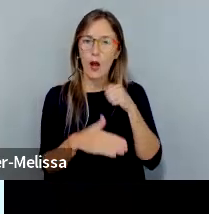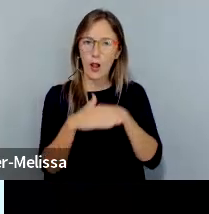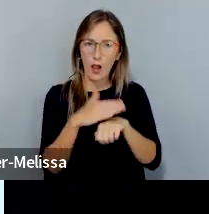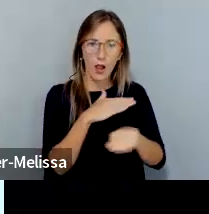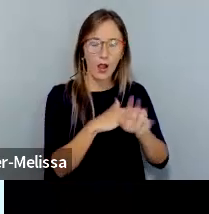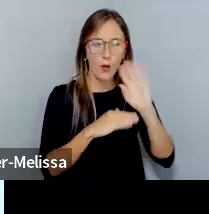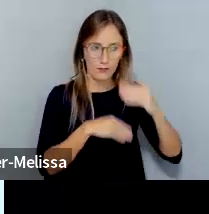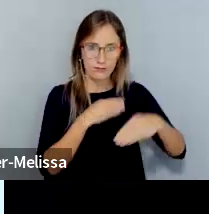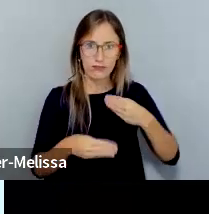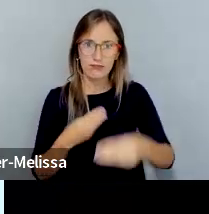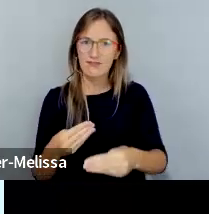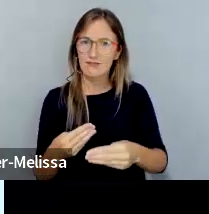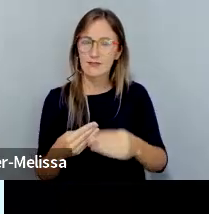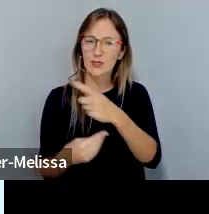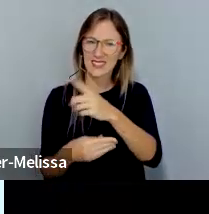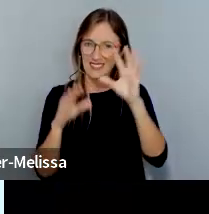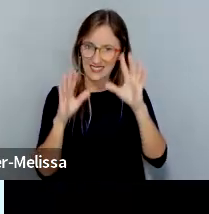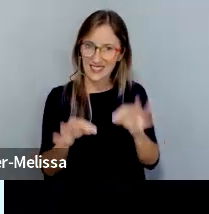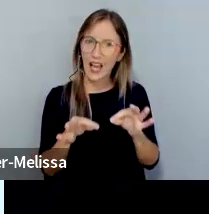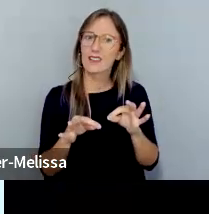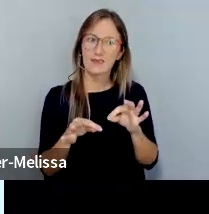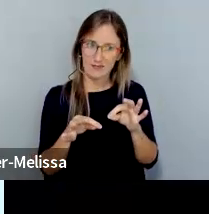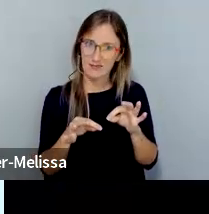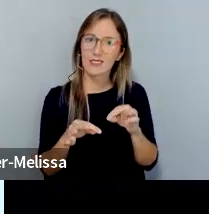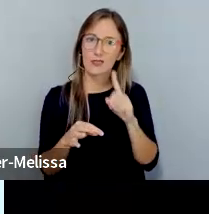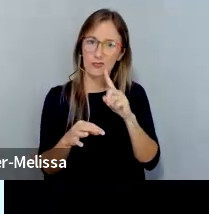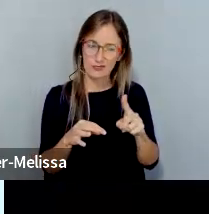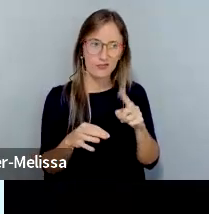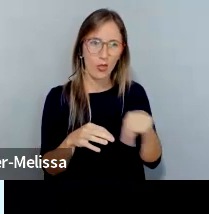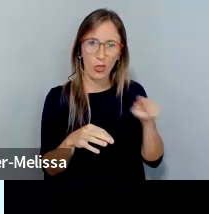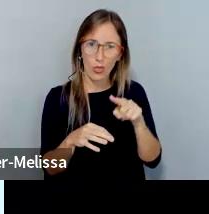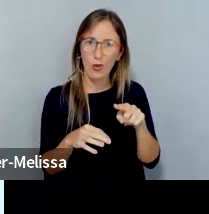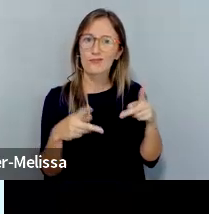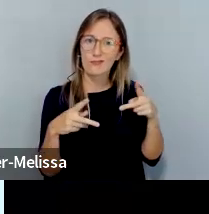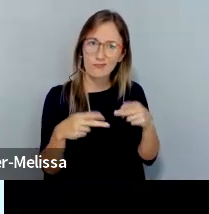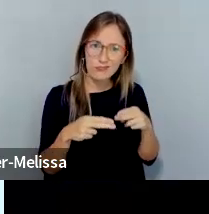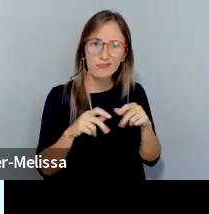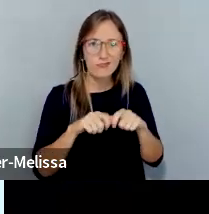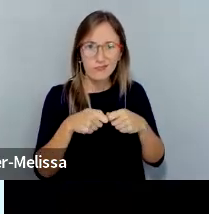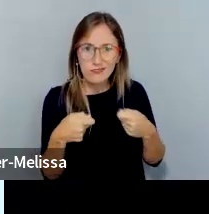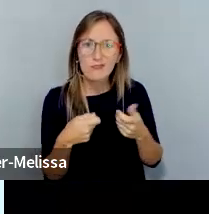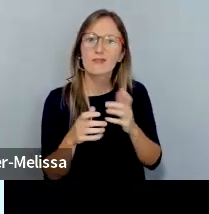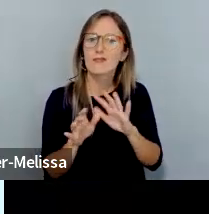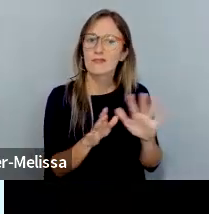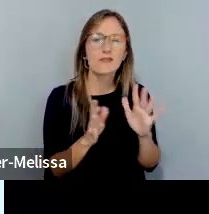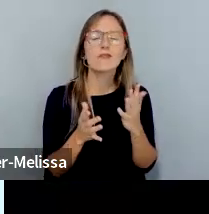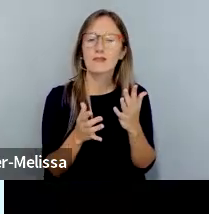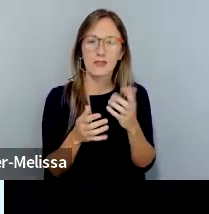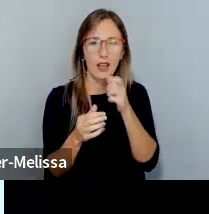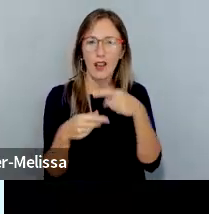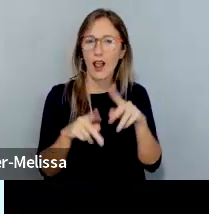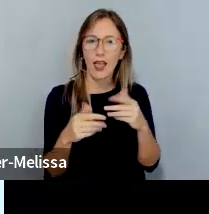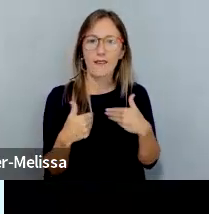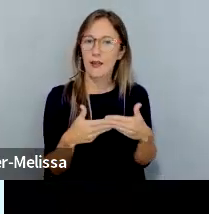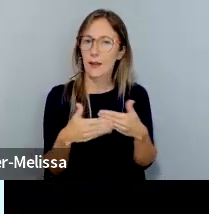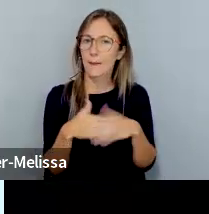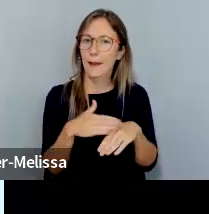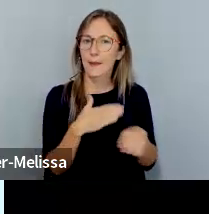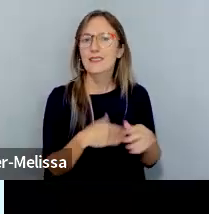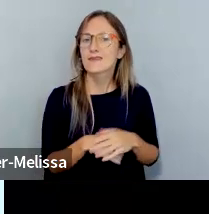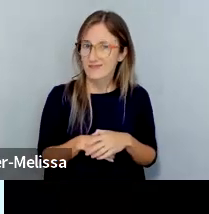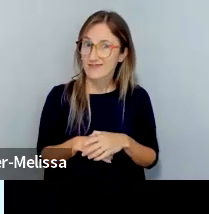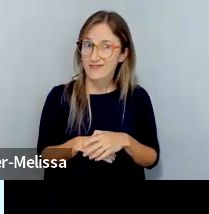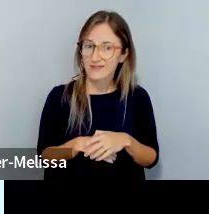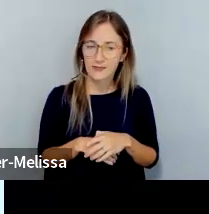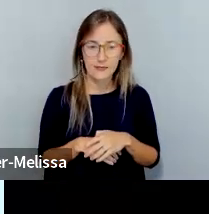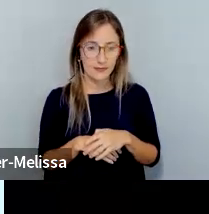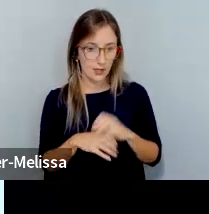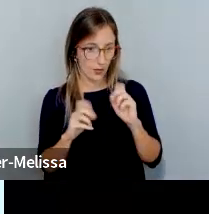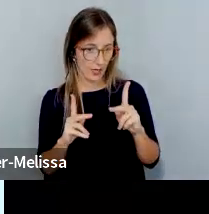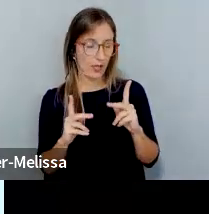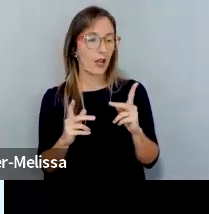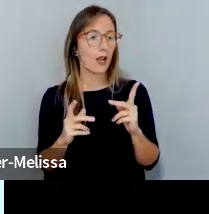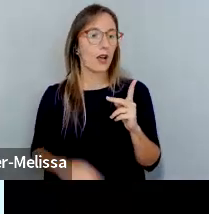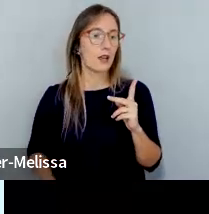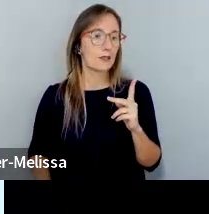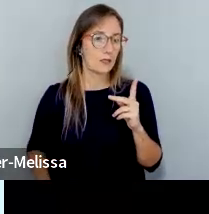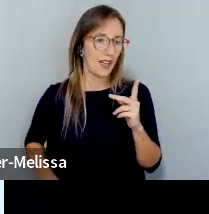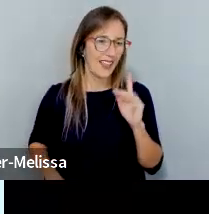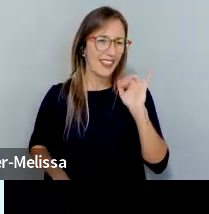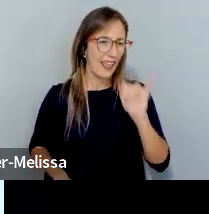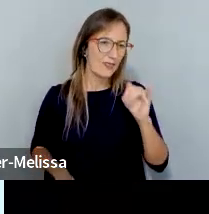not want disability passed on, so they would sterilize people against their